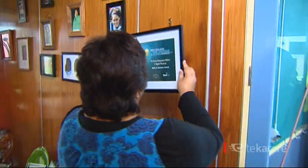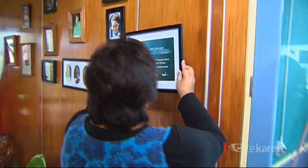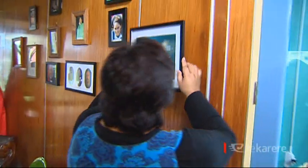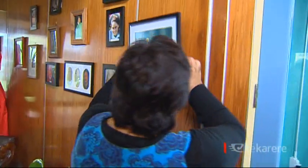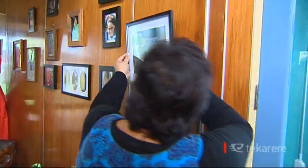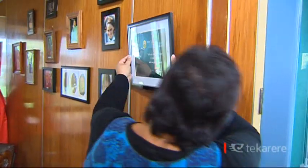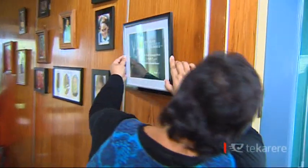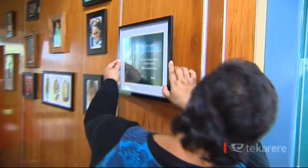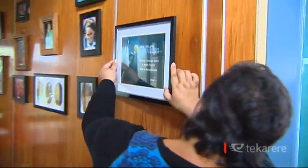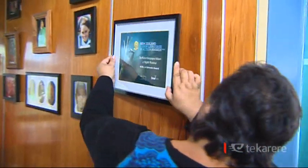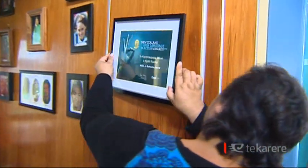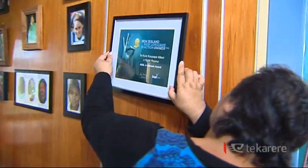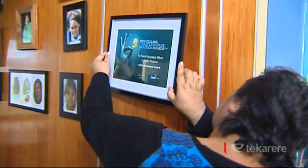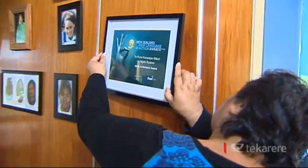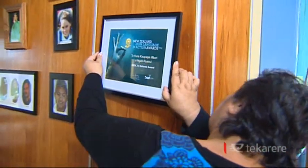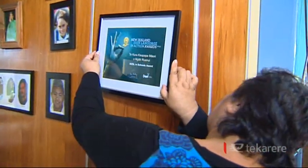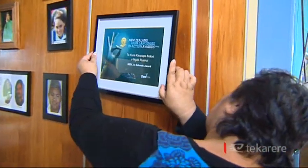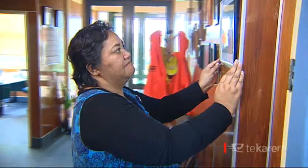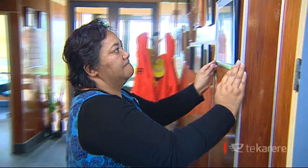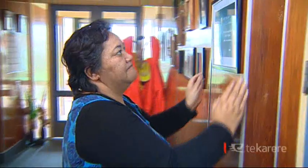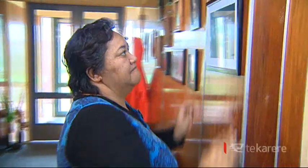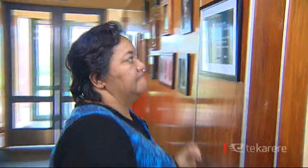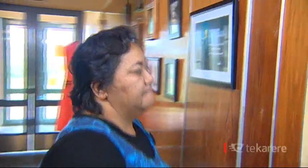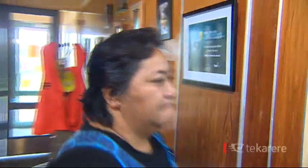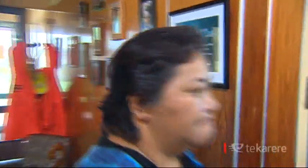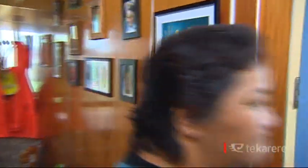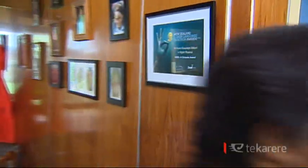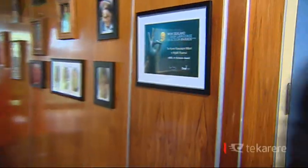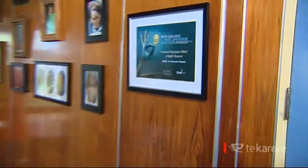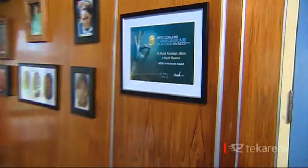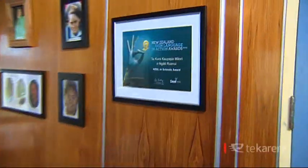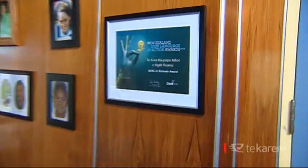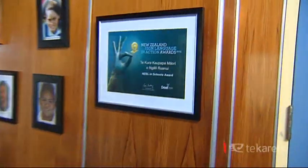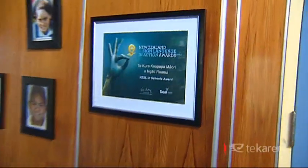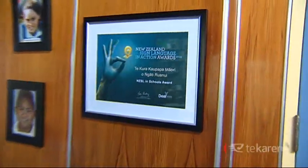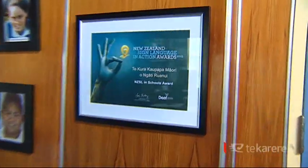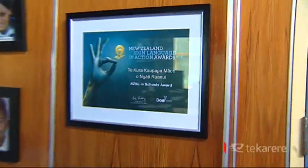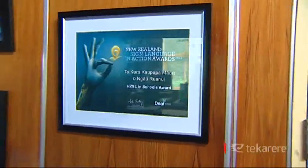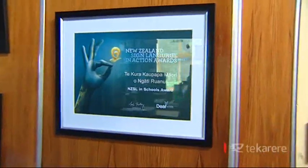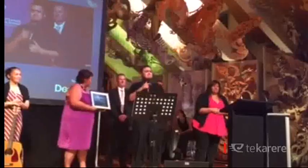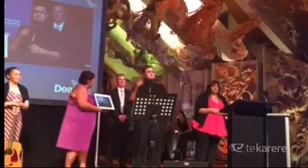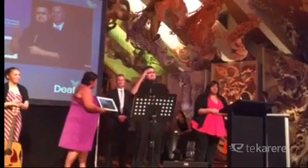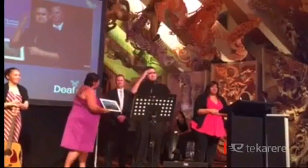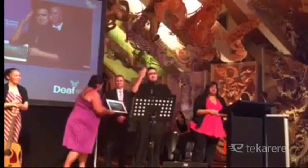They have now received an award for that commitment. And on the night,